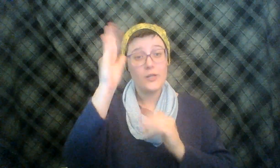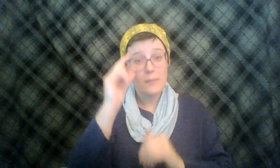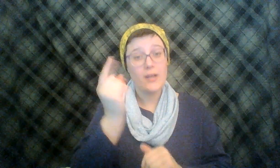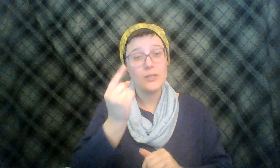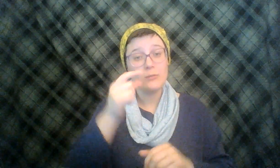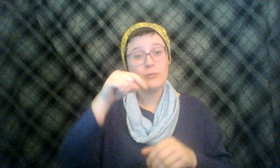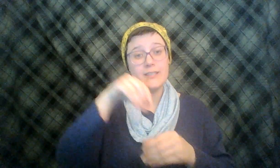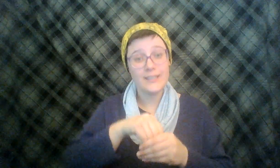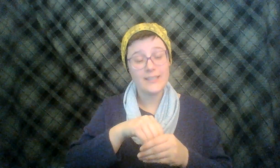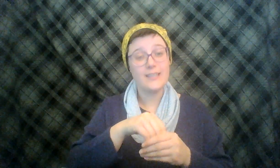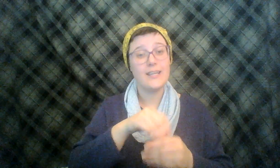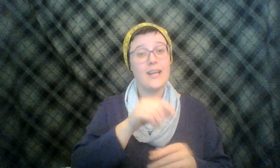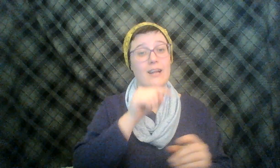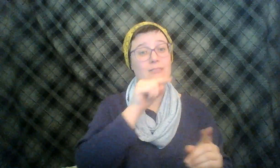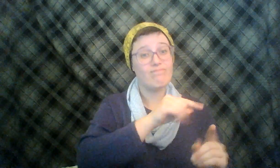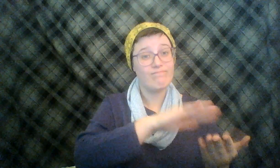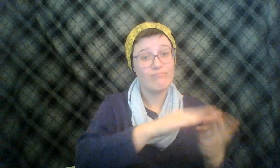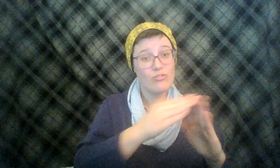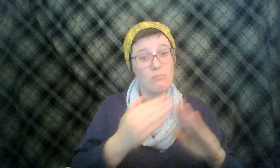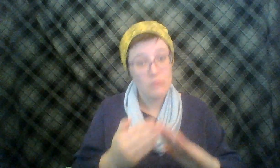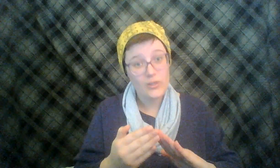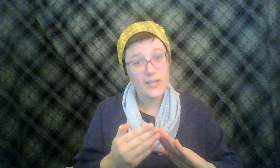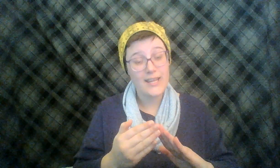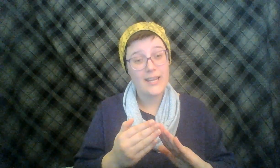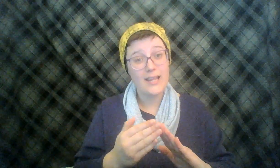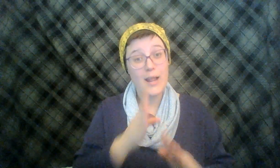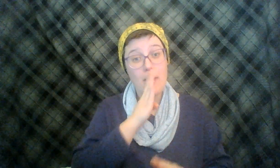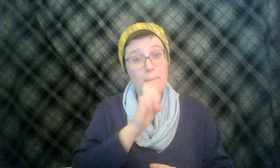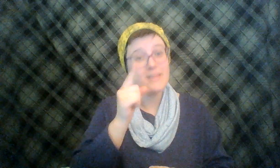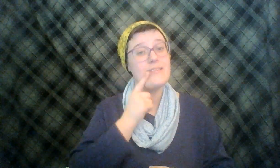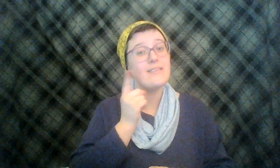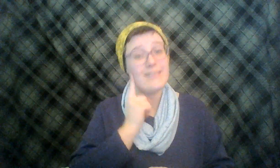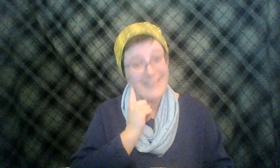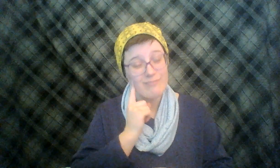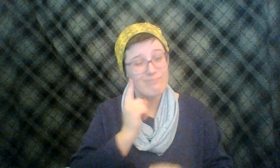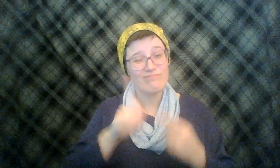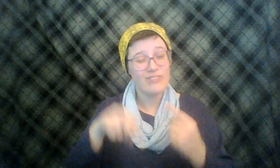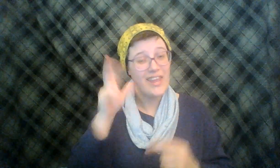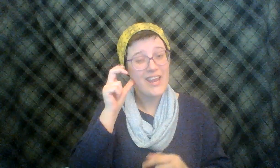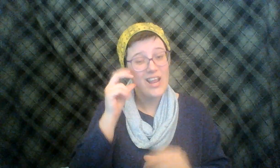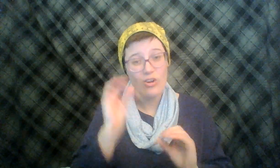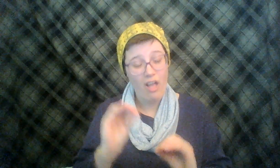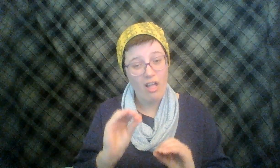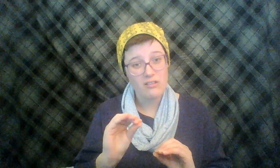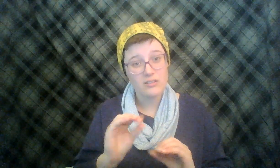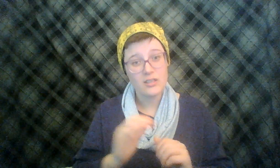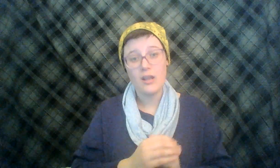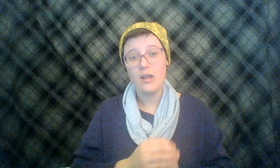we expect someone in the D/HH community to not be able to hear.